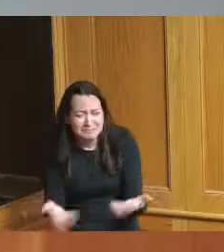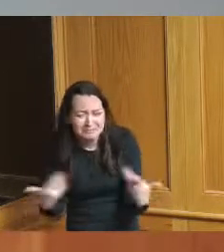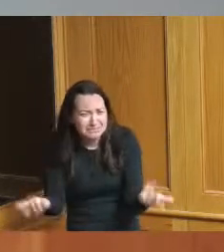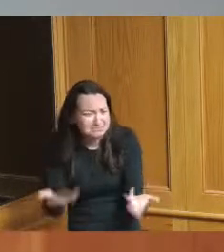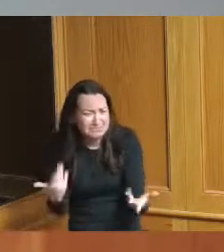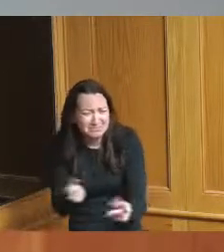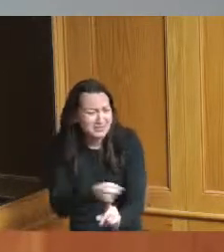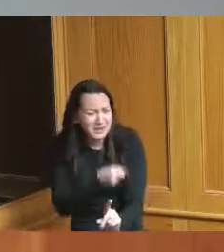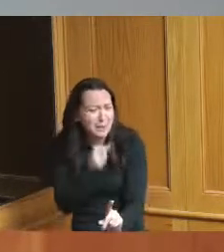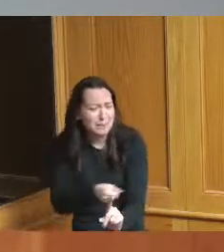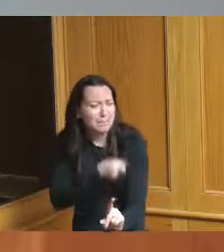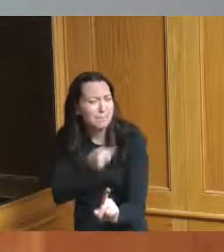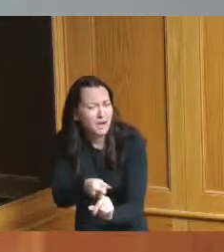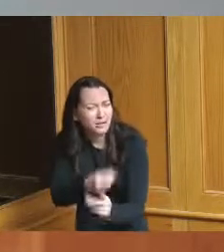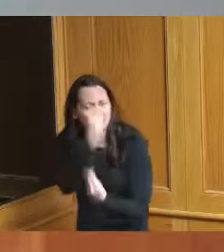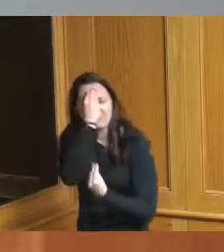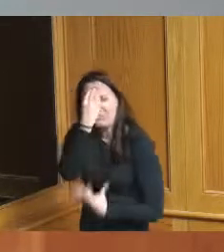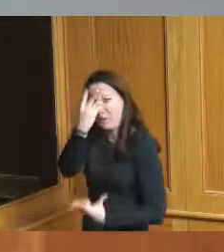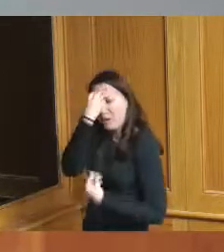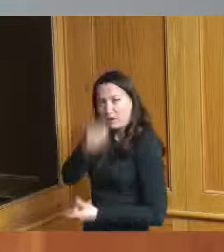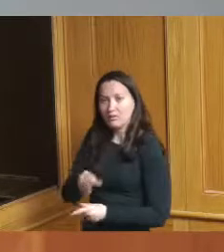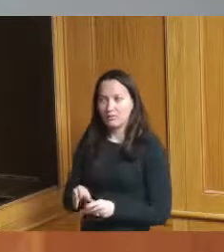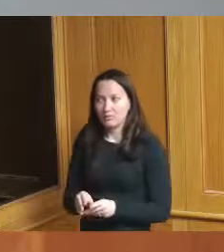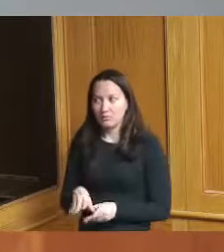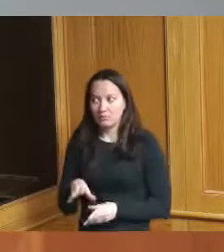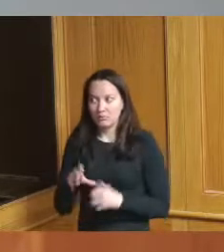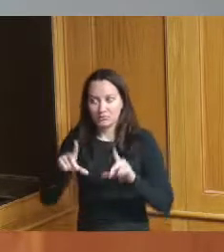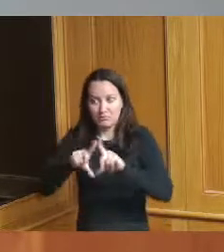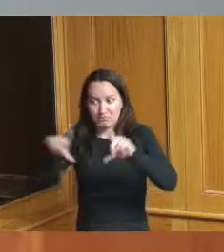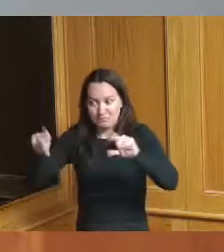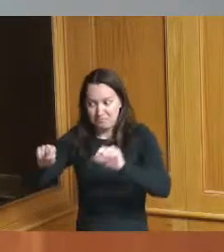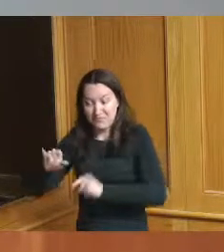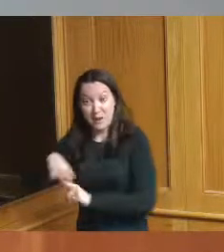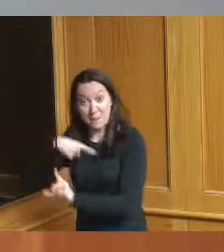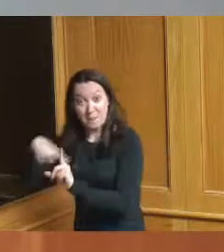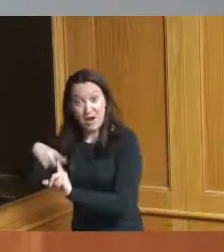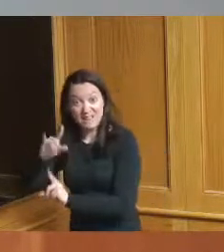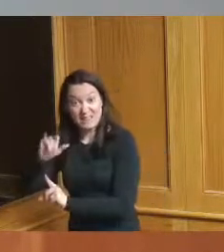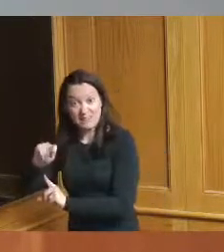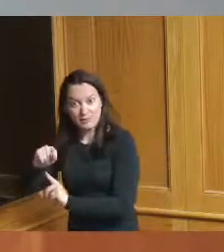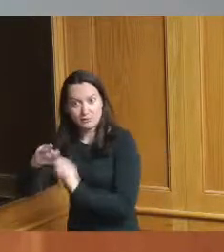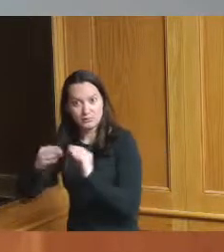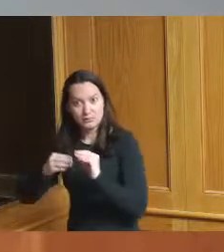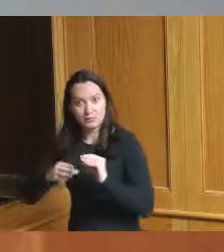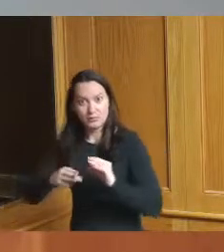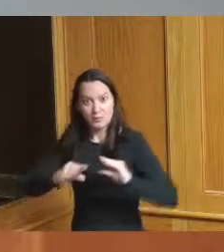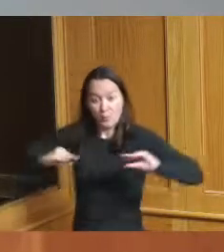impact the data because obviously that the number of positive tests is higher than what we know